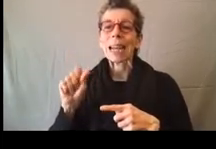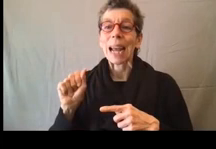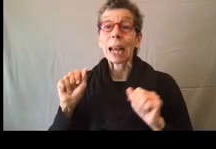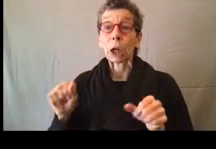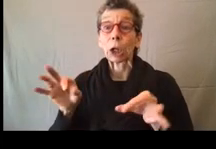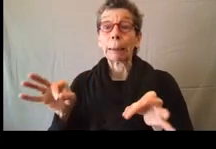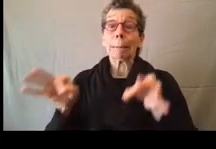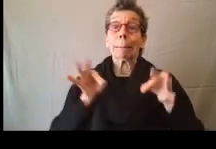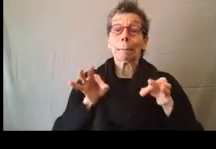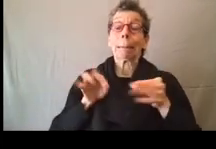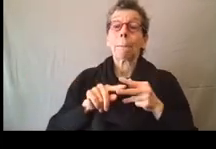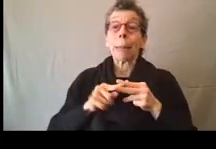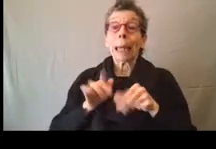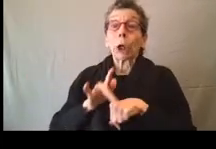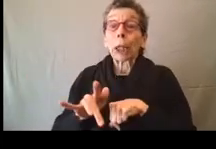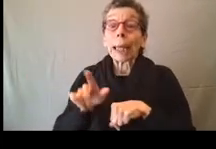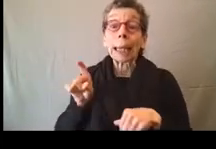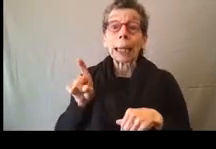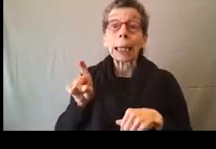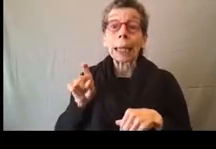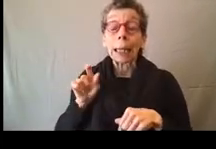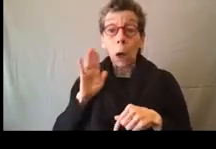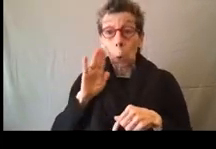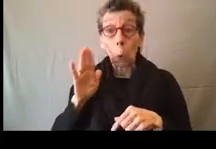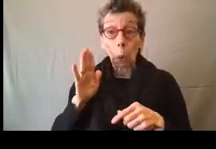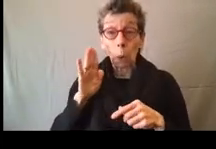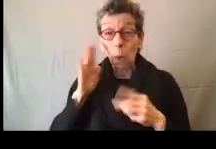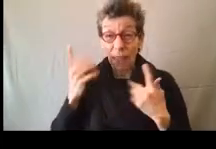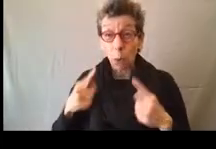Sarah, will that work for you all? >> SARAH VON SCHRADER: Sure. You bet.